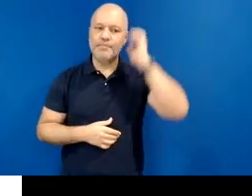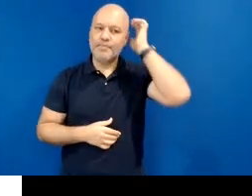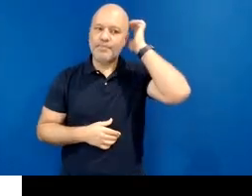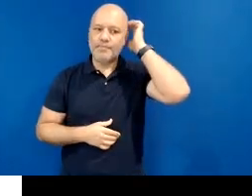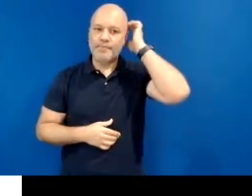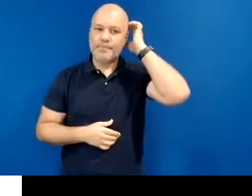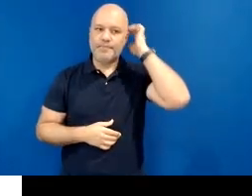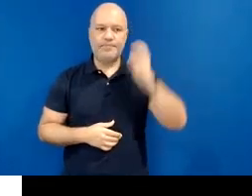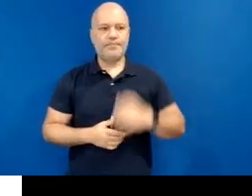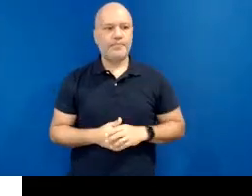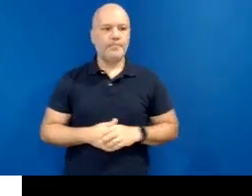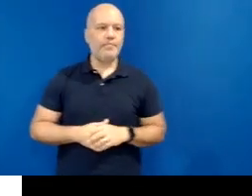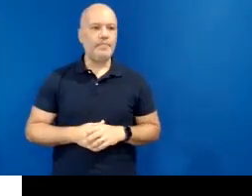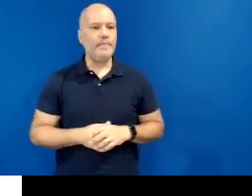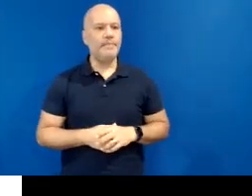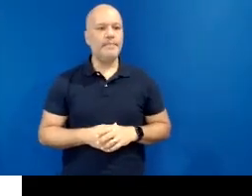Is this in the second part of the